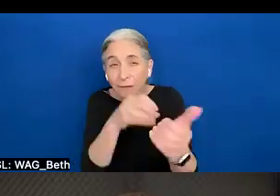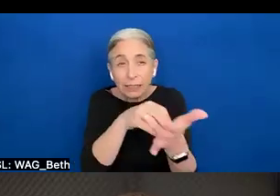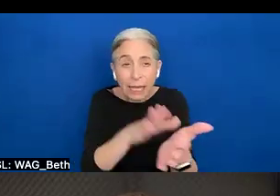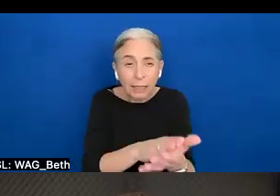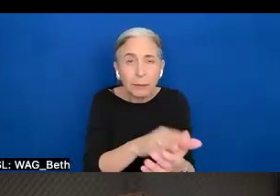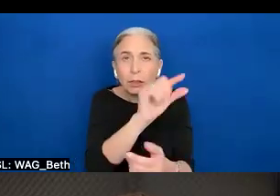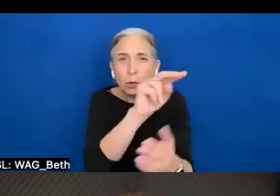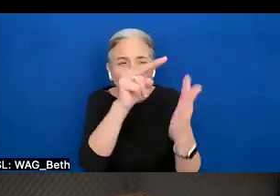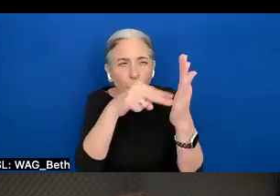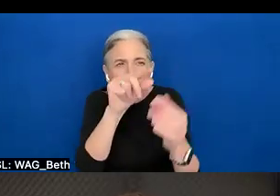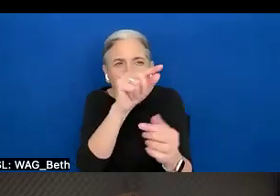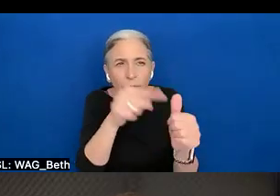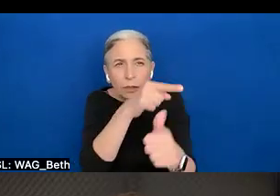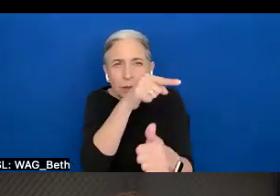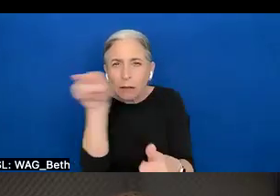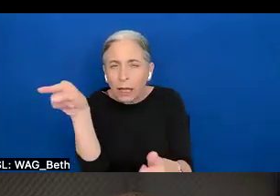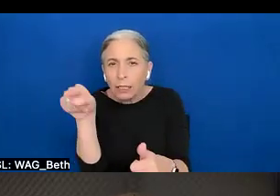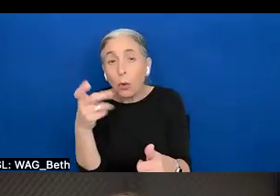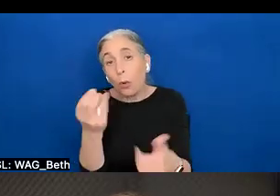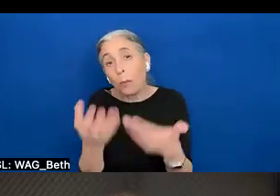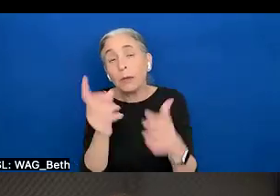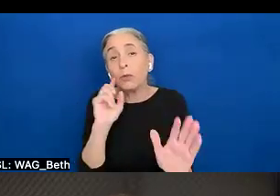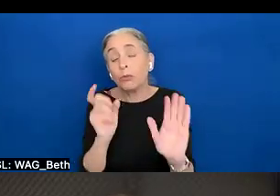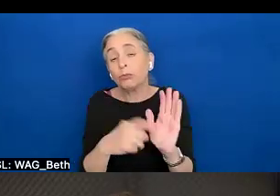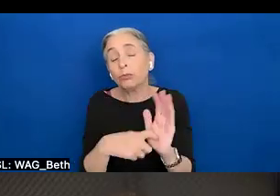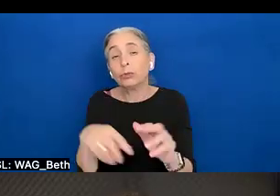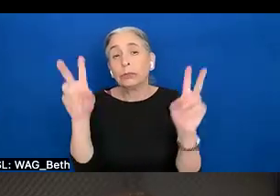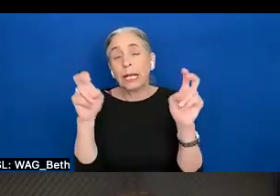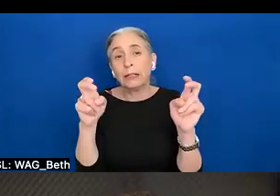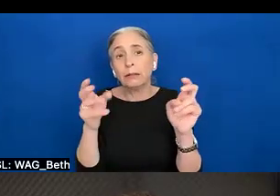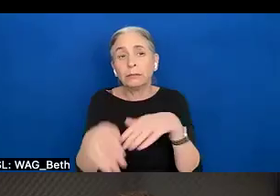Or you look at the title. And then you move to the next one.